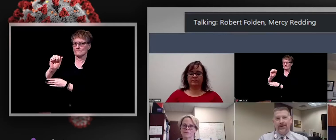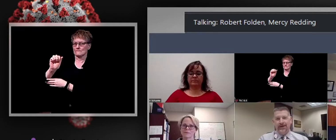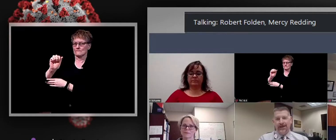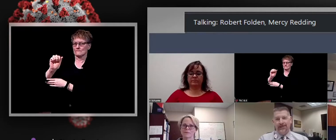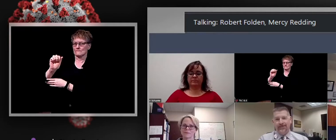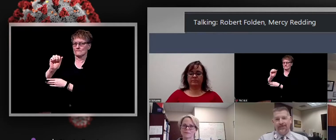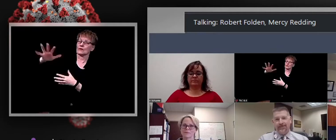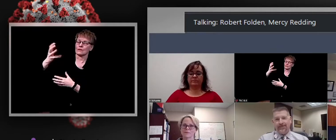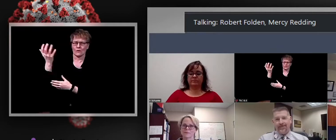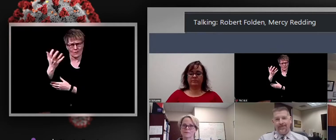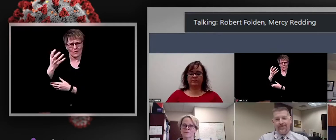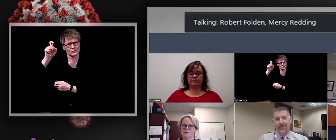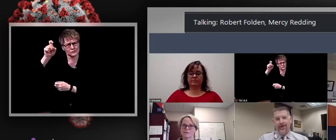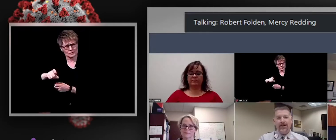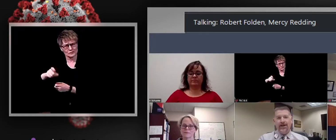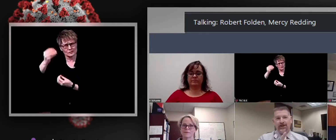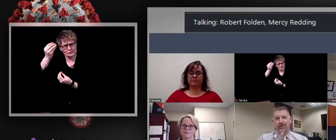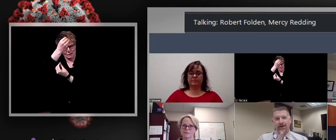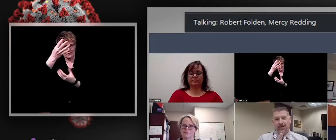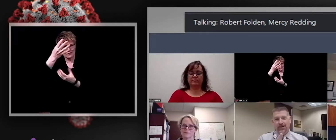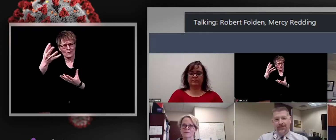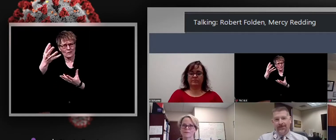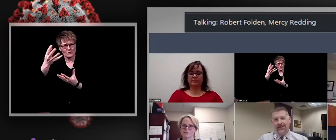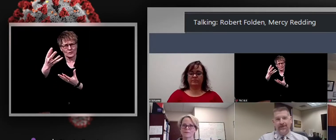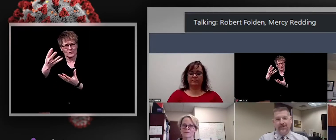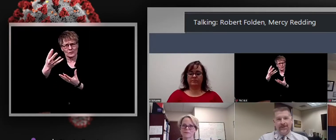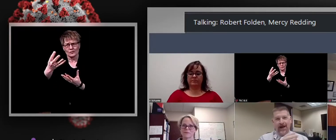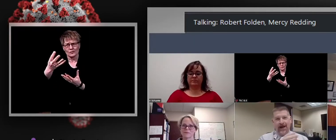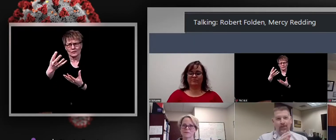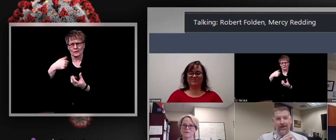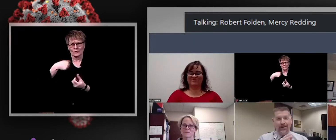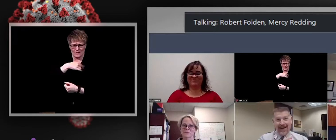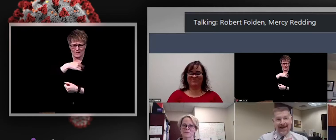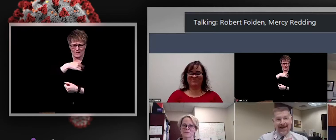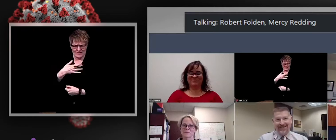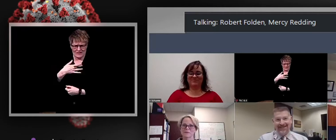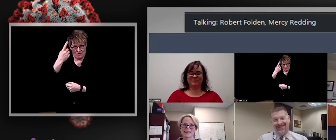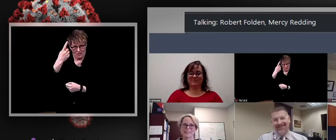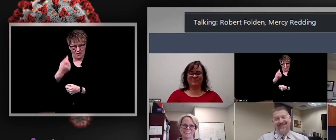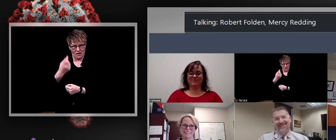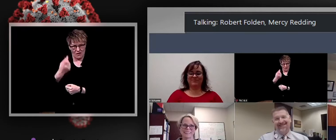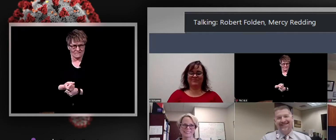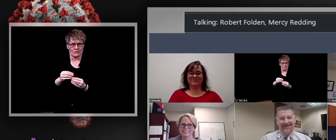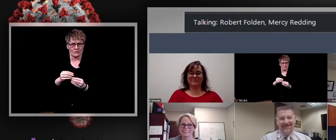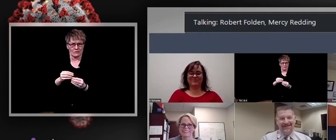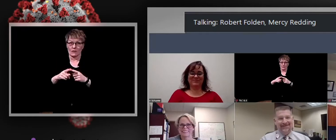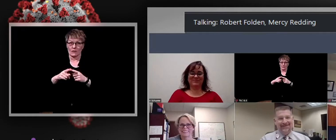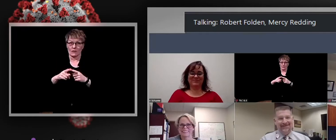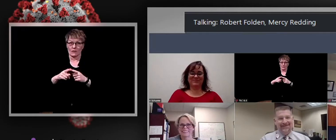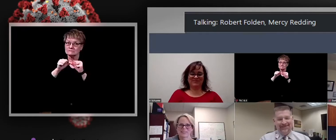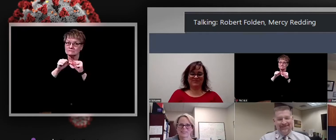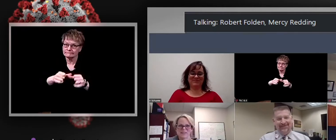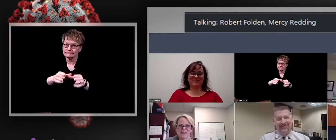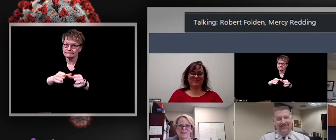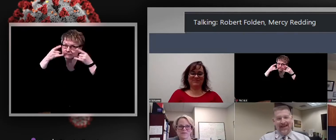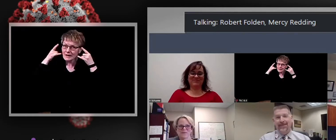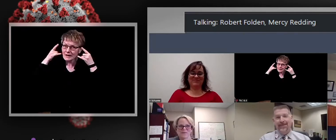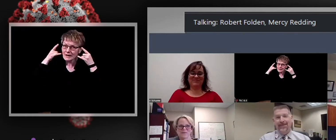the community, but not so much confidence that we stop wearing our masks.